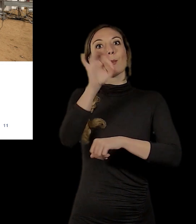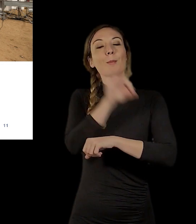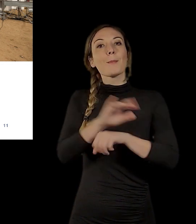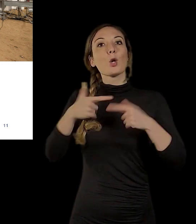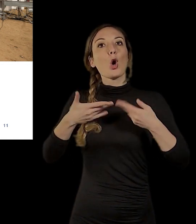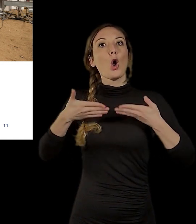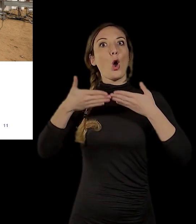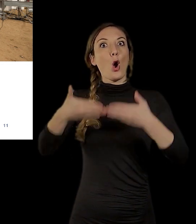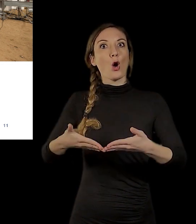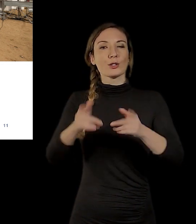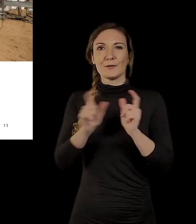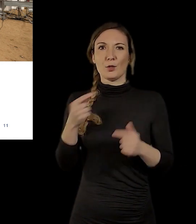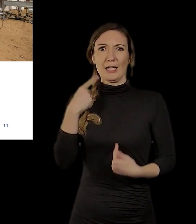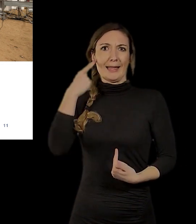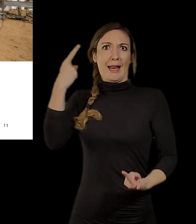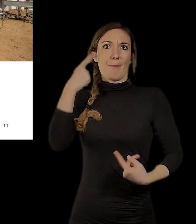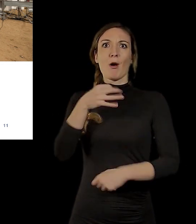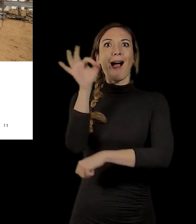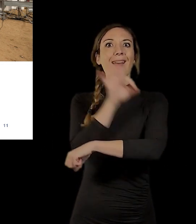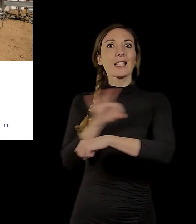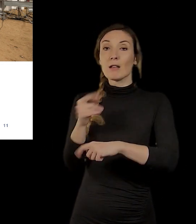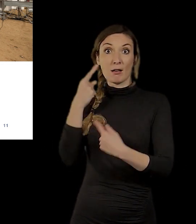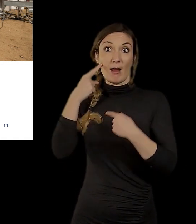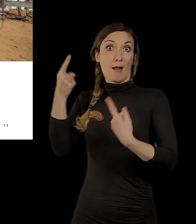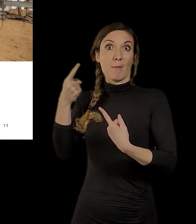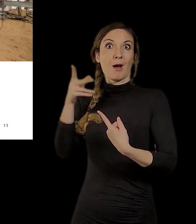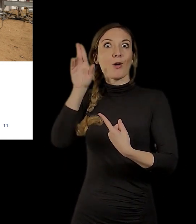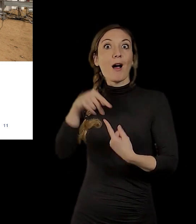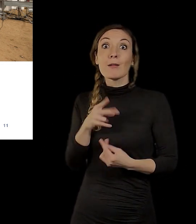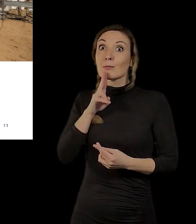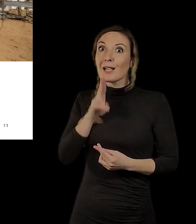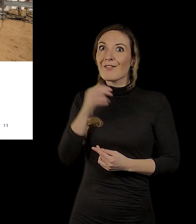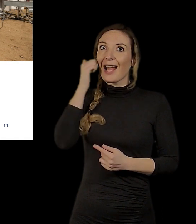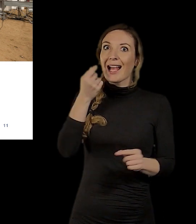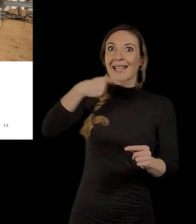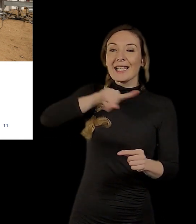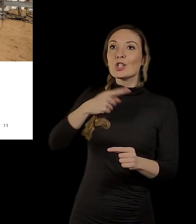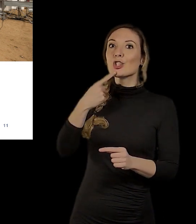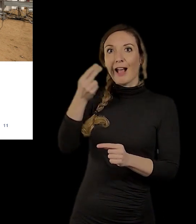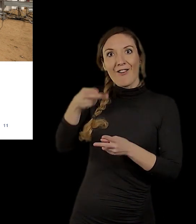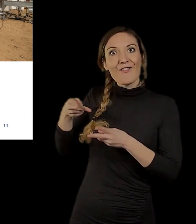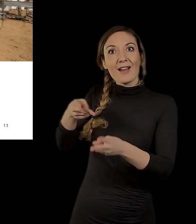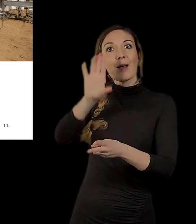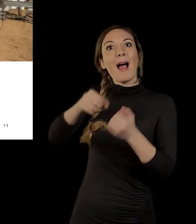And we realized that they lacked the necessary space for teaching young people.